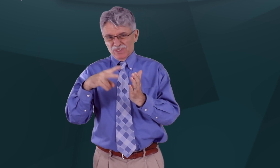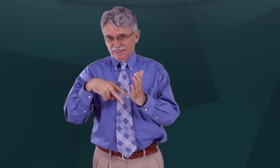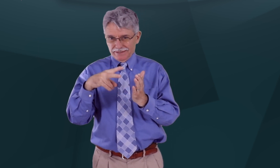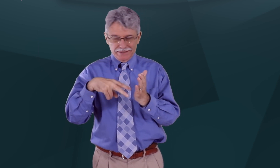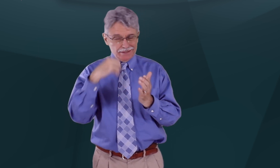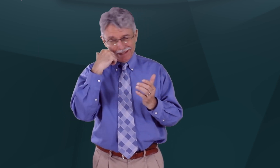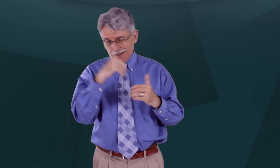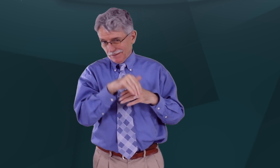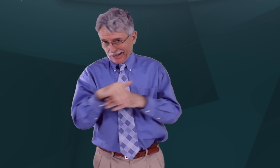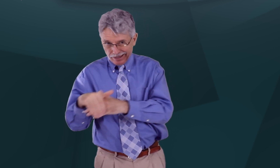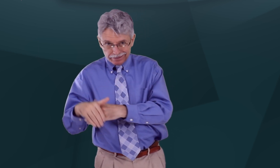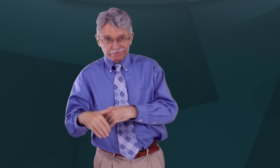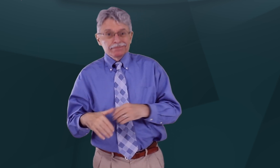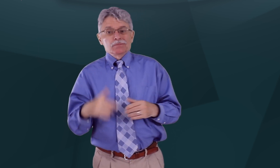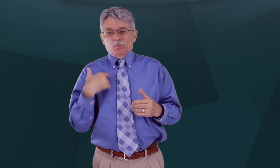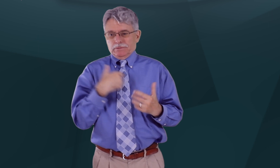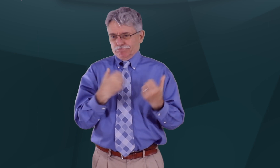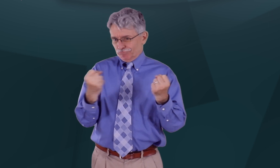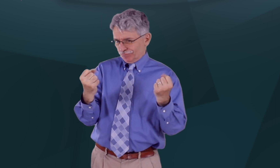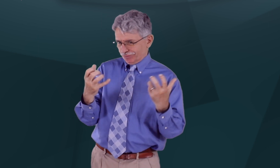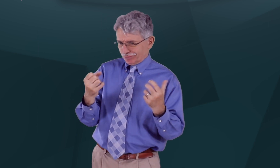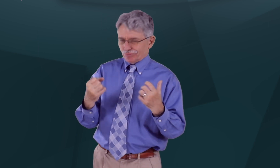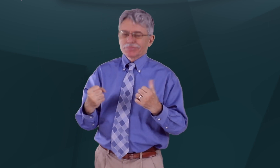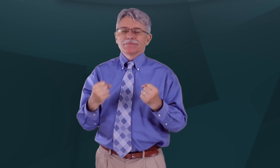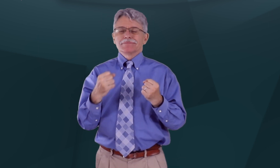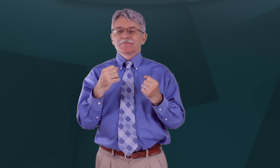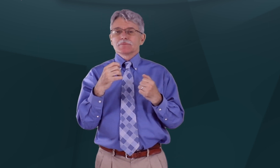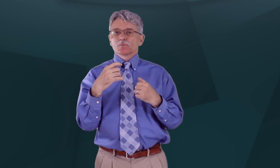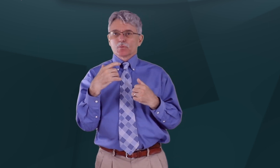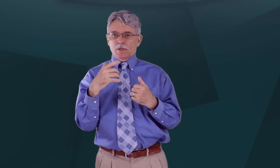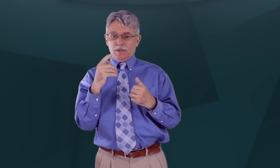Oh, we read every night. We sign the stories every night.